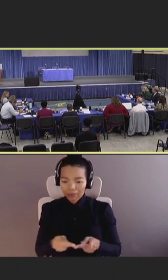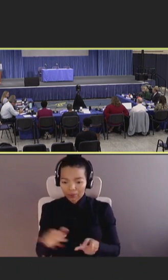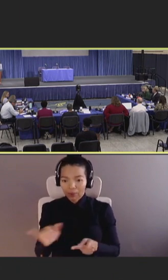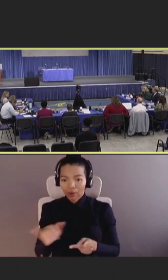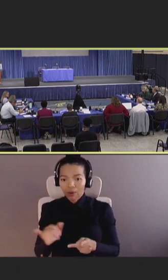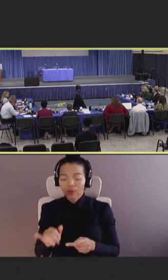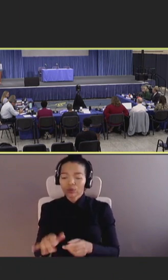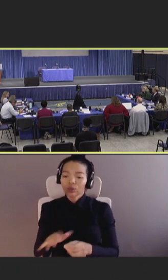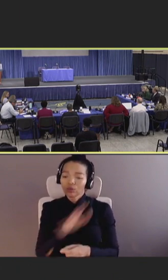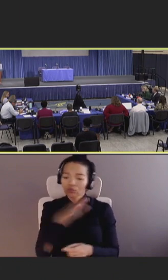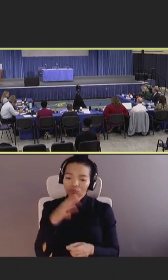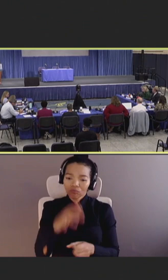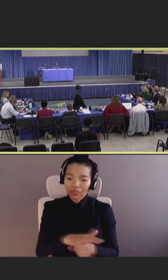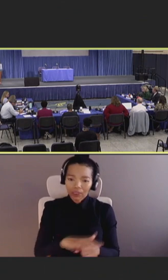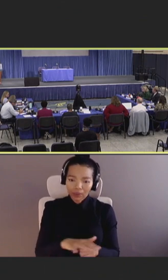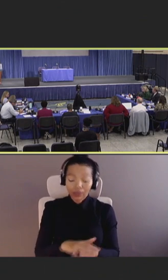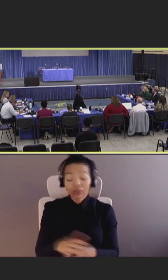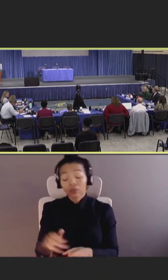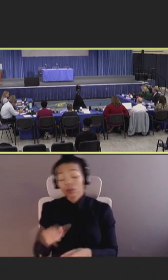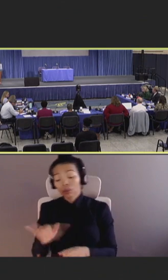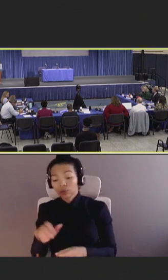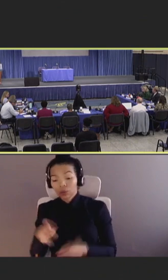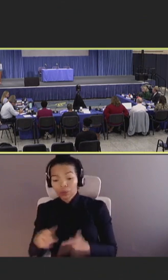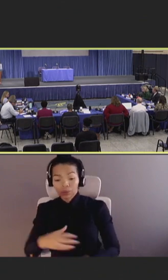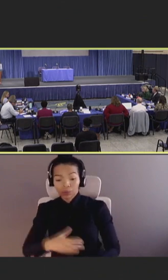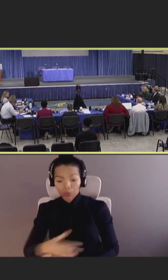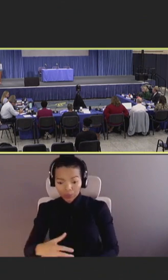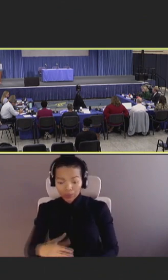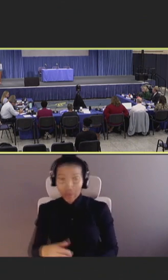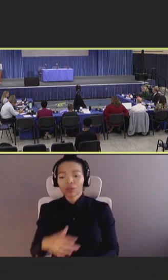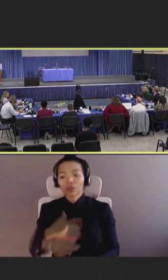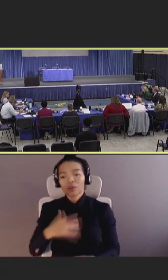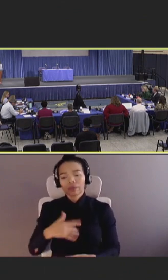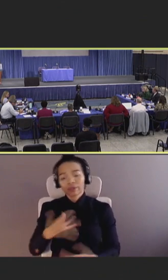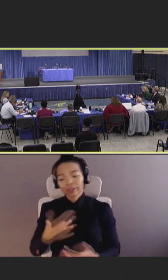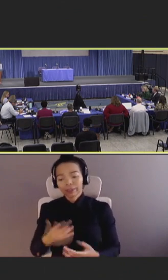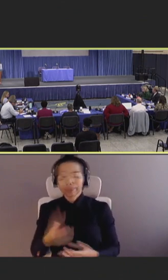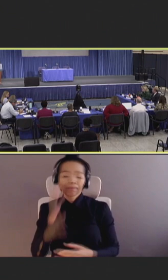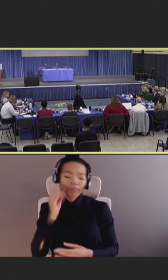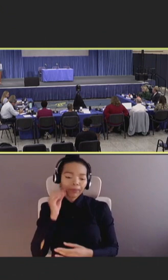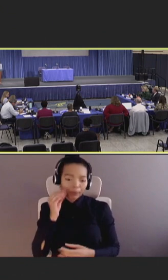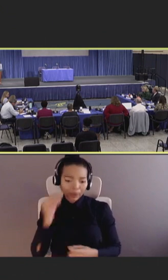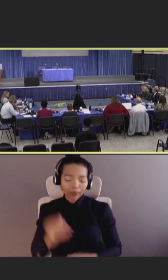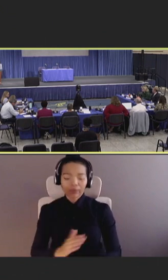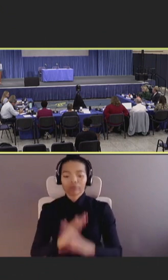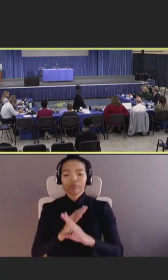experience structural barriers in their access to health care information and services. You